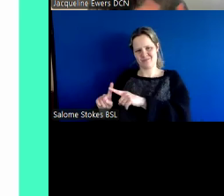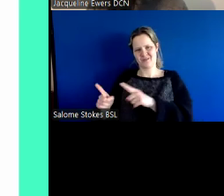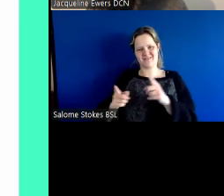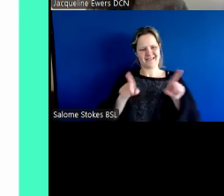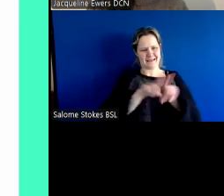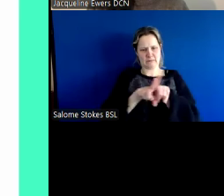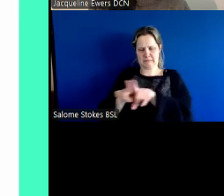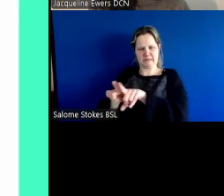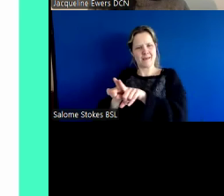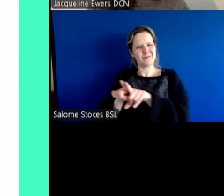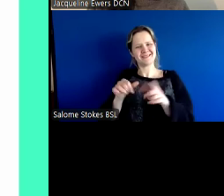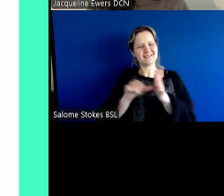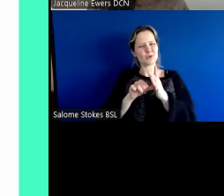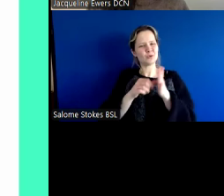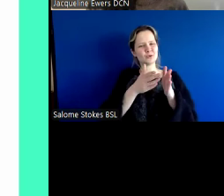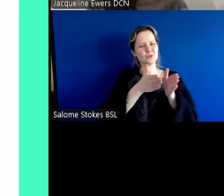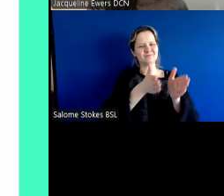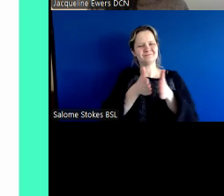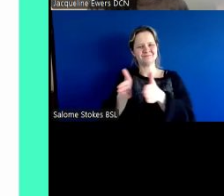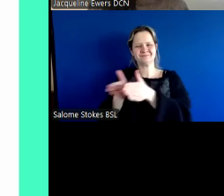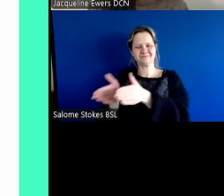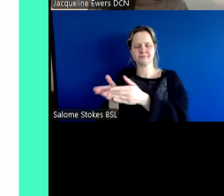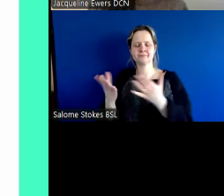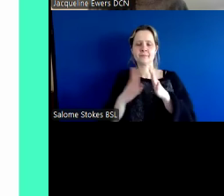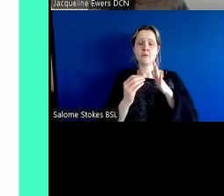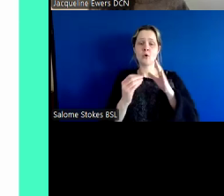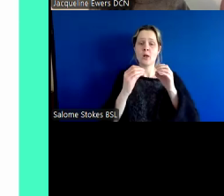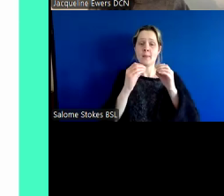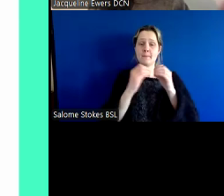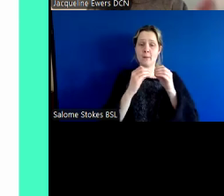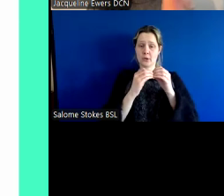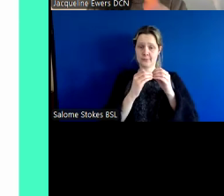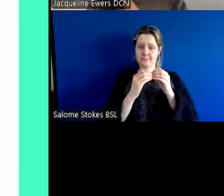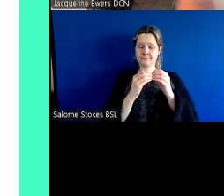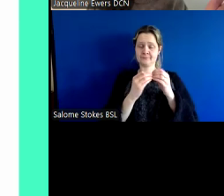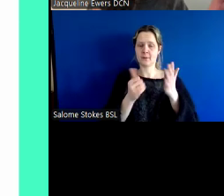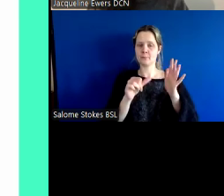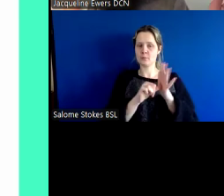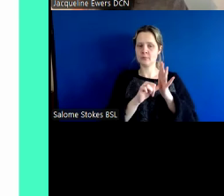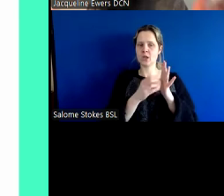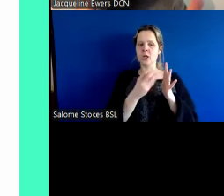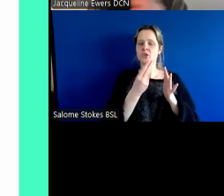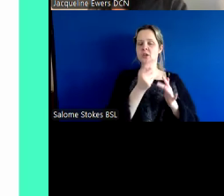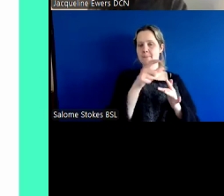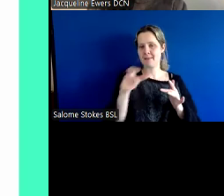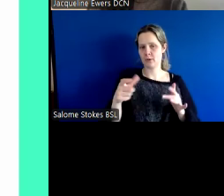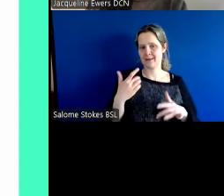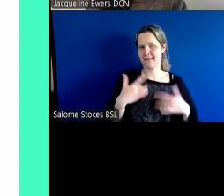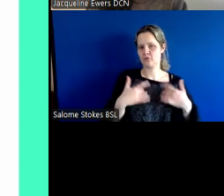the challenges for the Barbican is, of course, you may have that people are interested in the large-- in all of these,